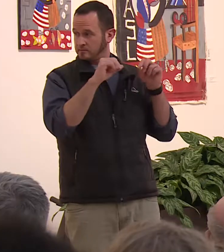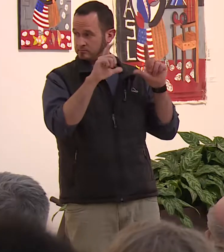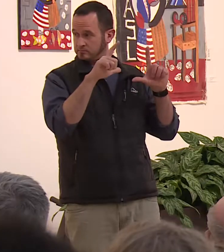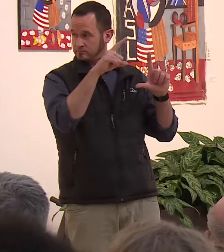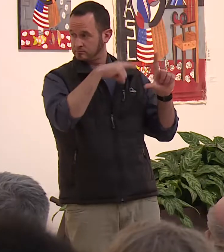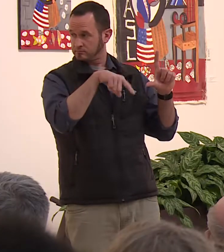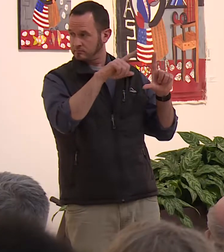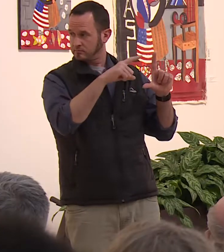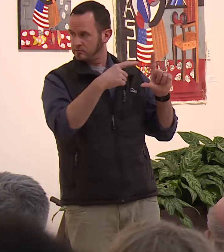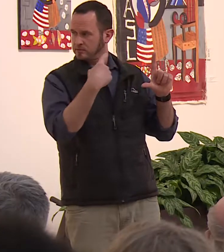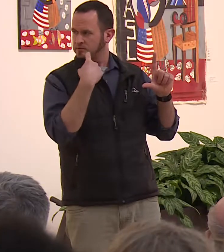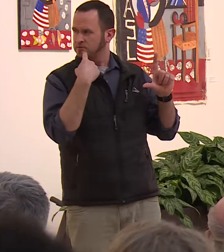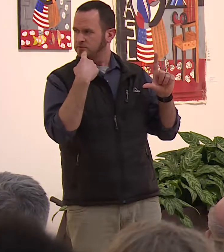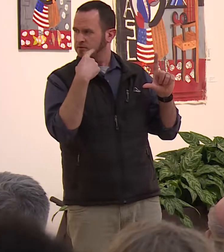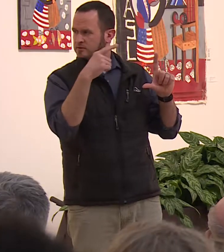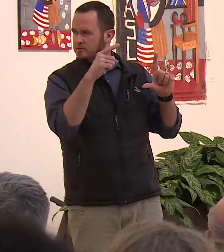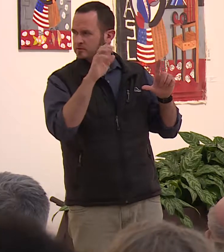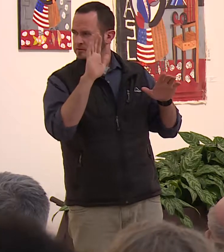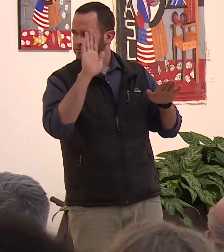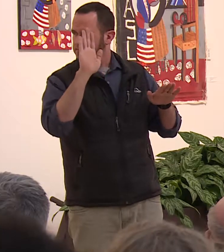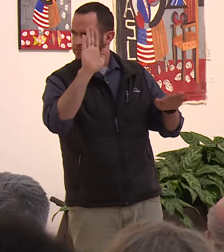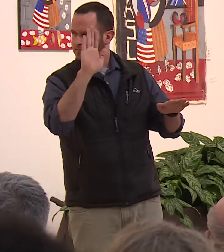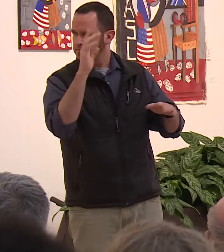There's something on this slide I have a question about.